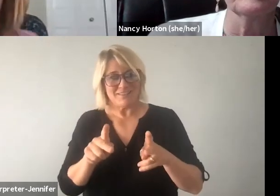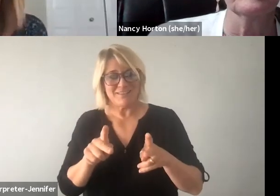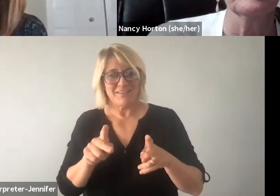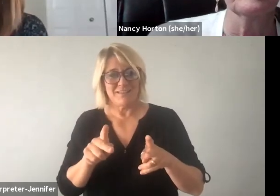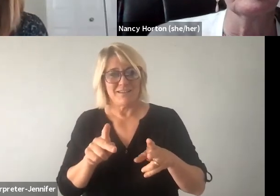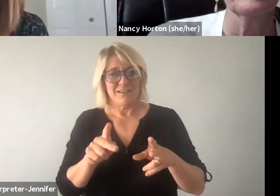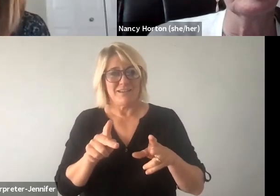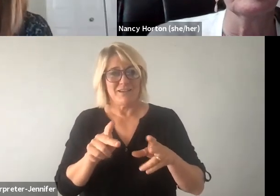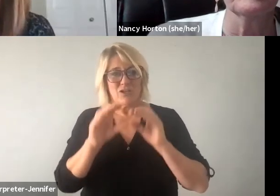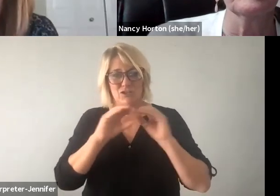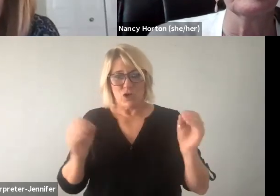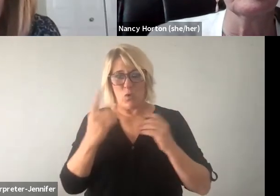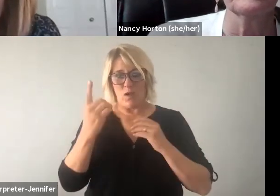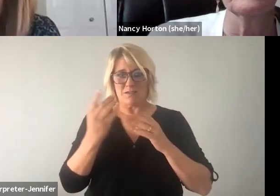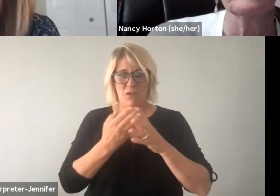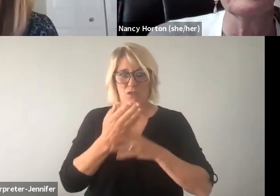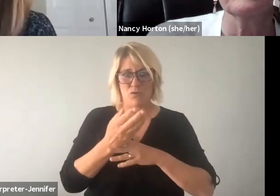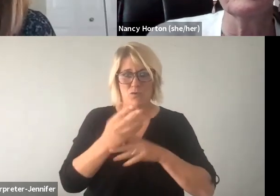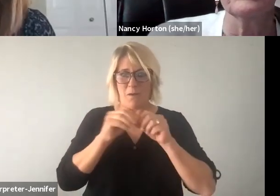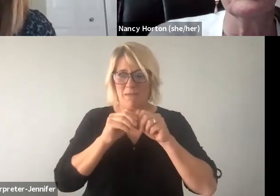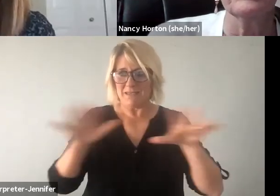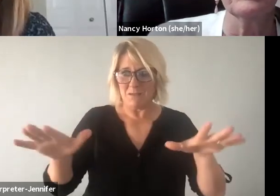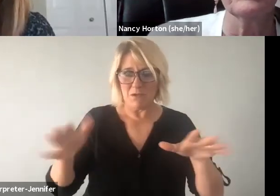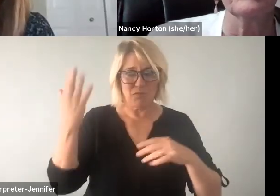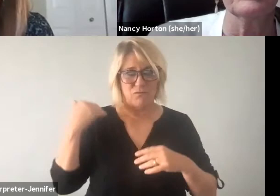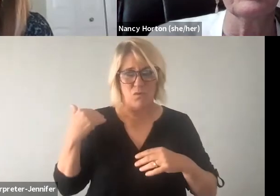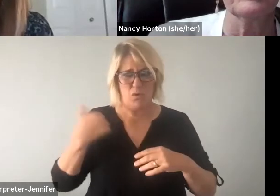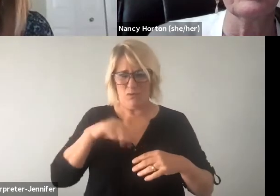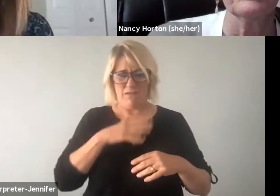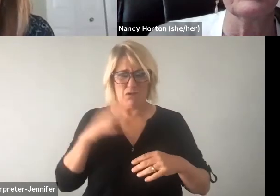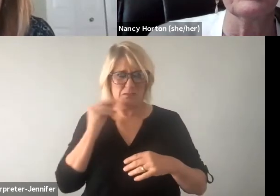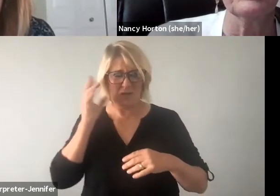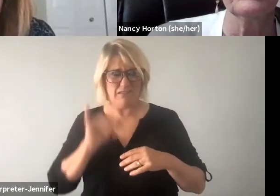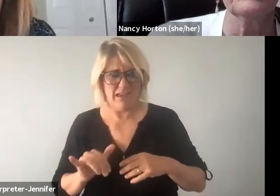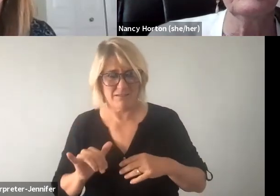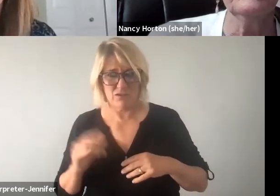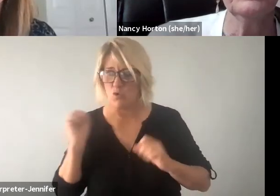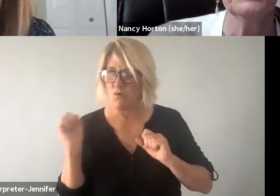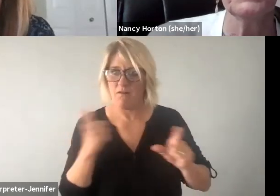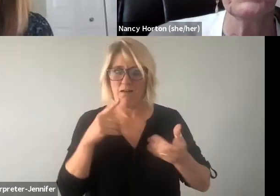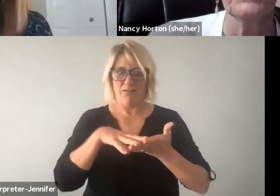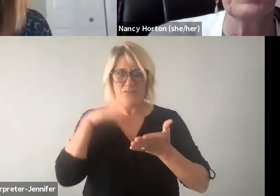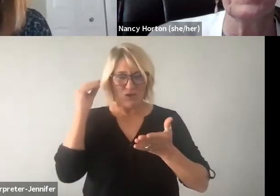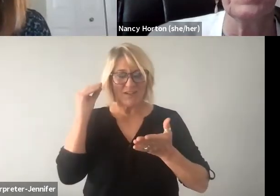» Anne: It's such a good time to educate people because, I mean, again, this is a rare opportunity of -- nobody